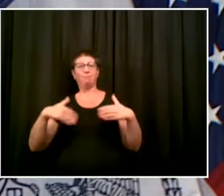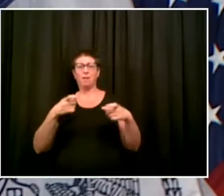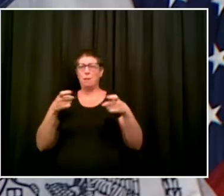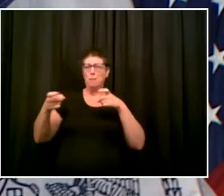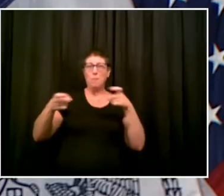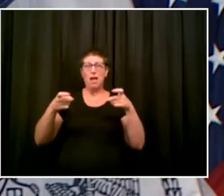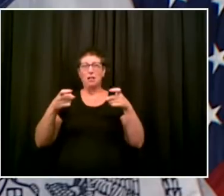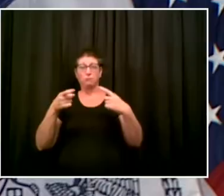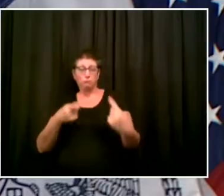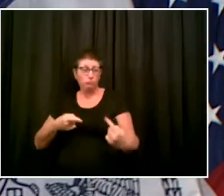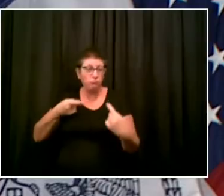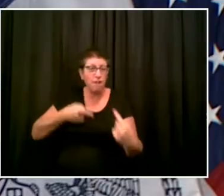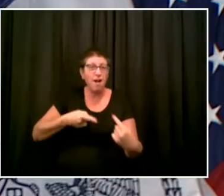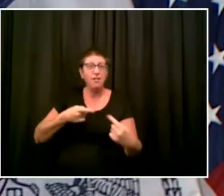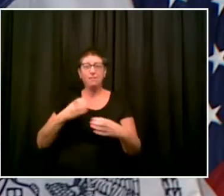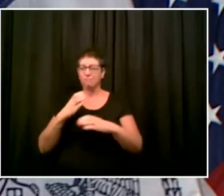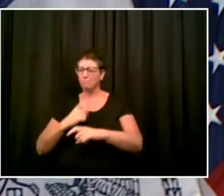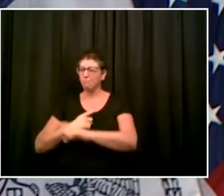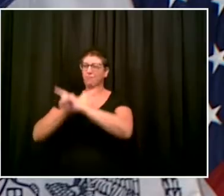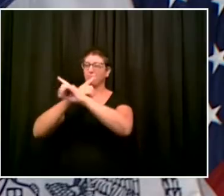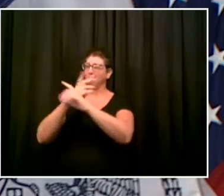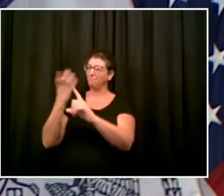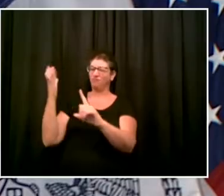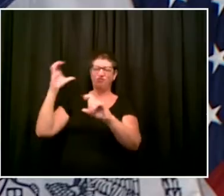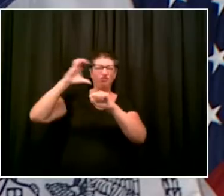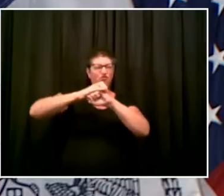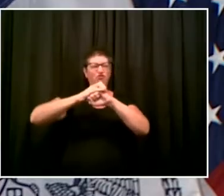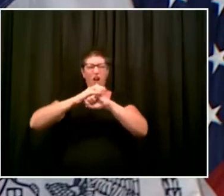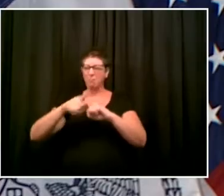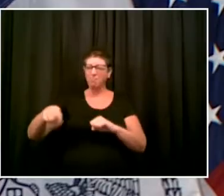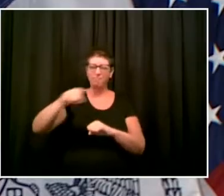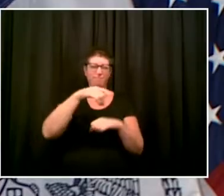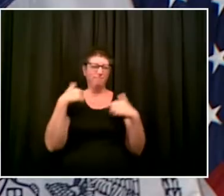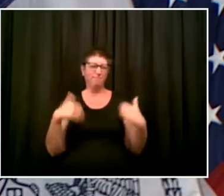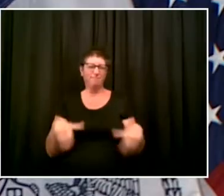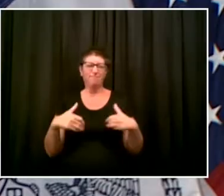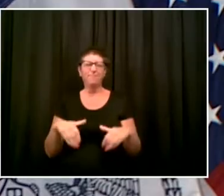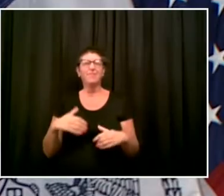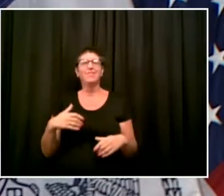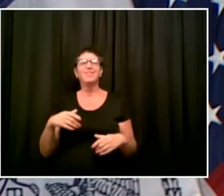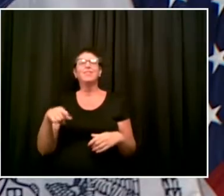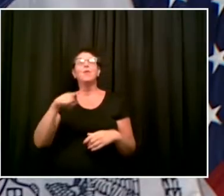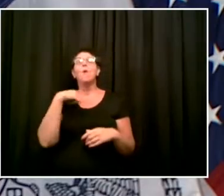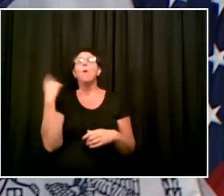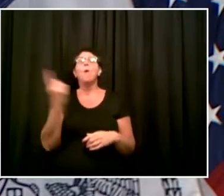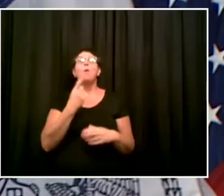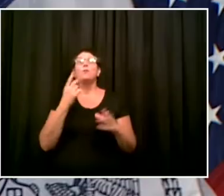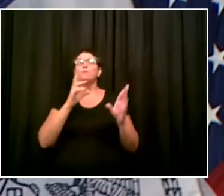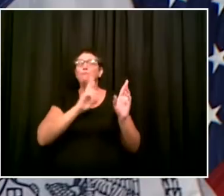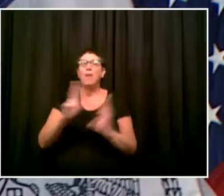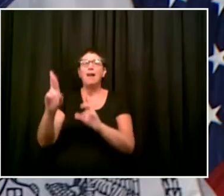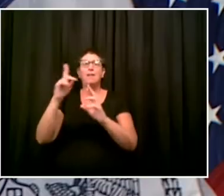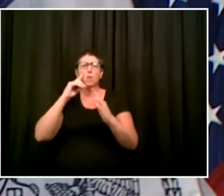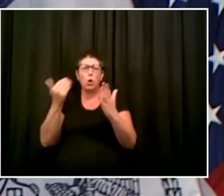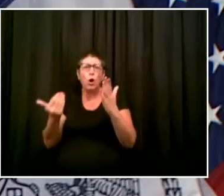CRISIS THAN NEW YORK CITY AND EWF PLACES THAT HANDLE CHANGE BETTER THAN NEW YORK CI. TY